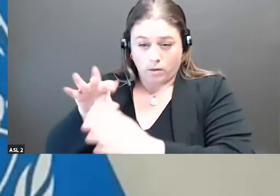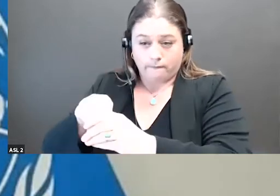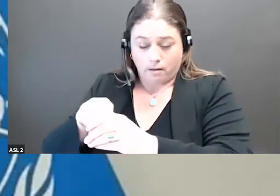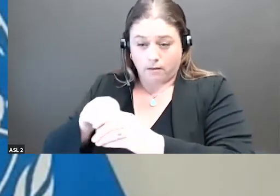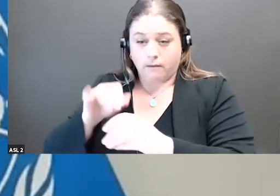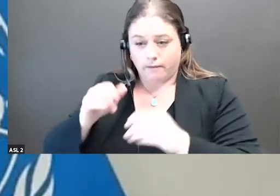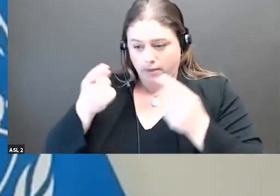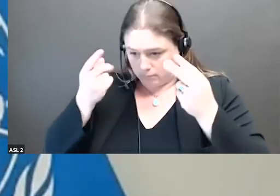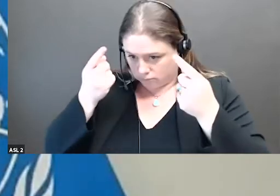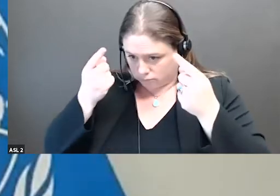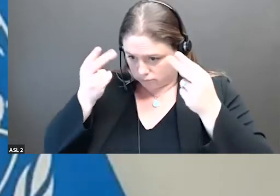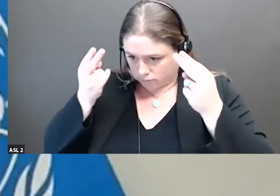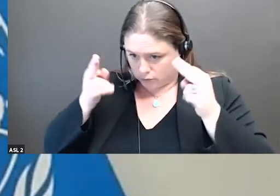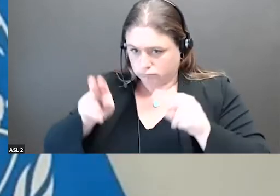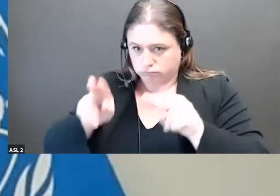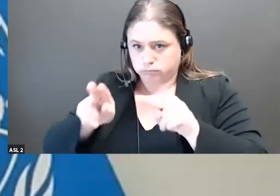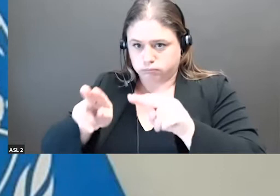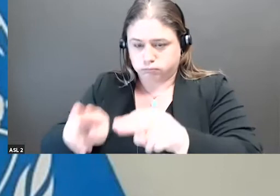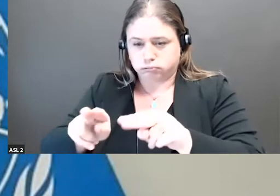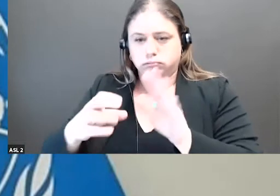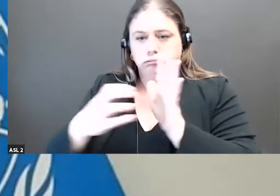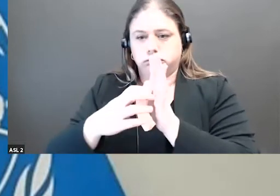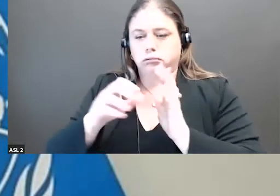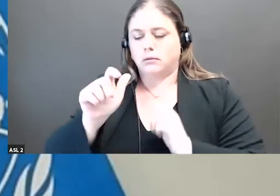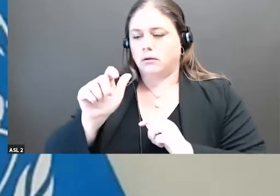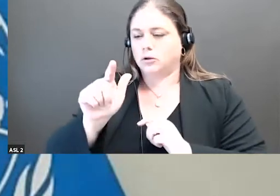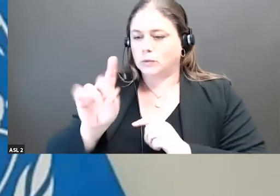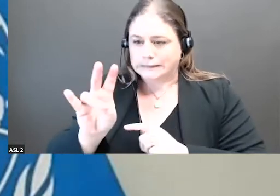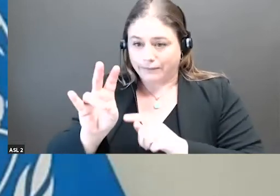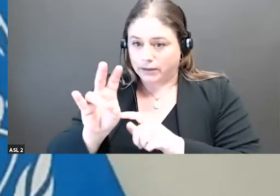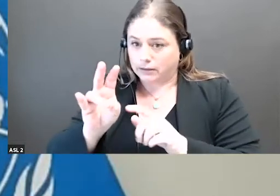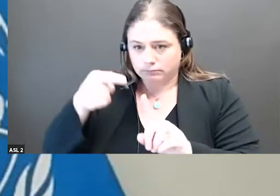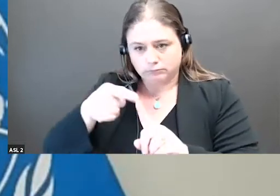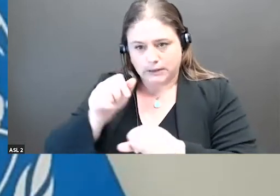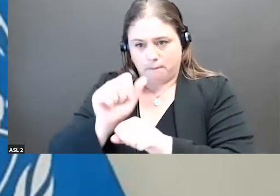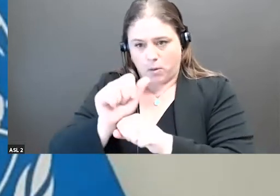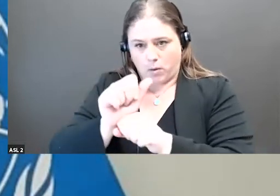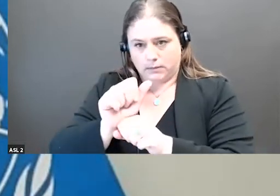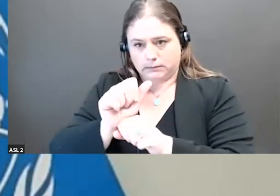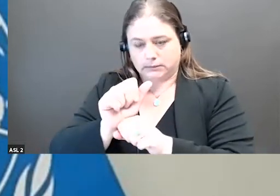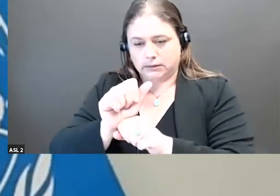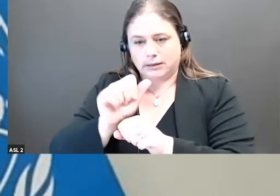organization representing Article 27 employment, as the first review of Canada's progress